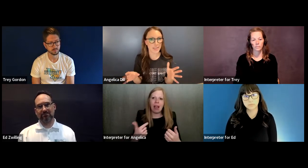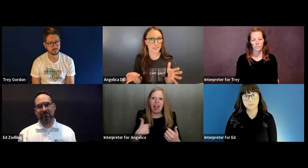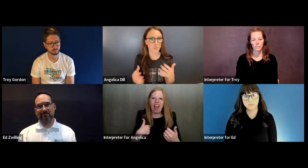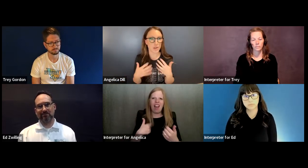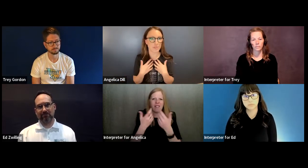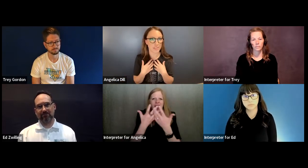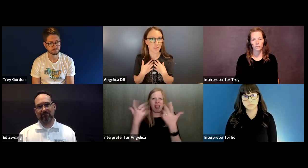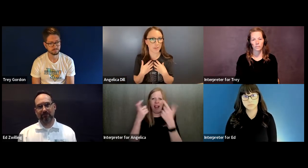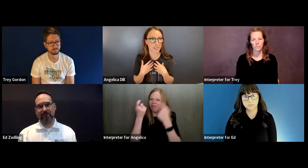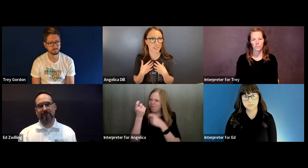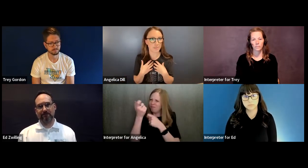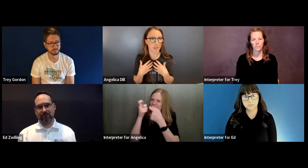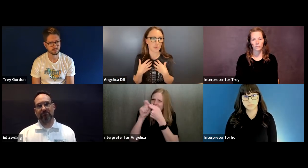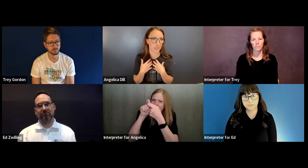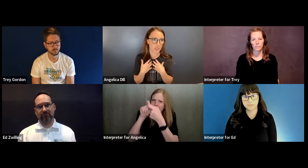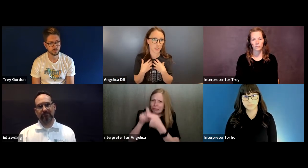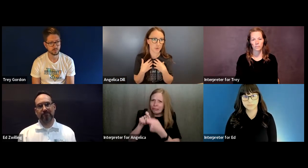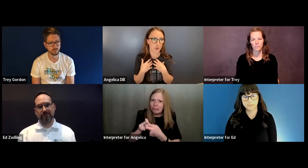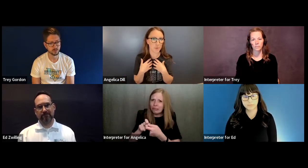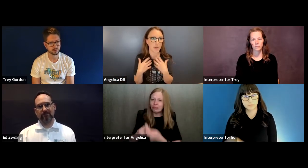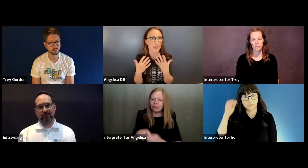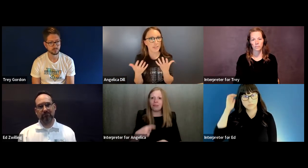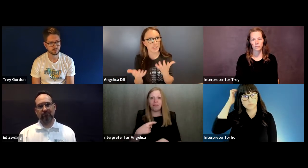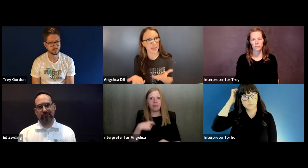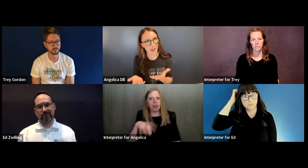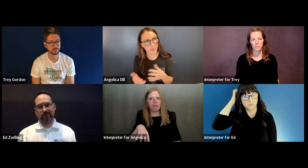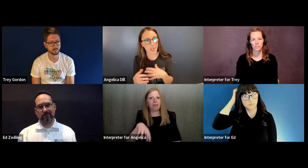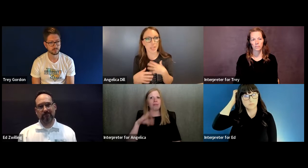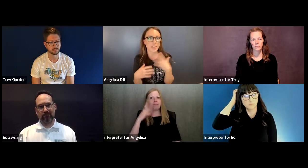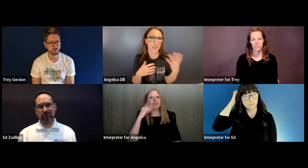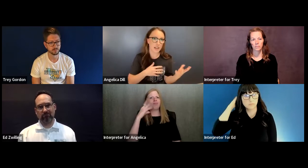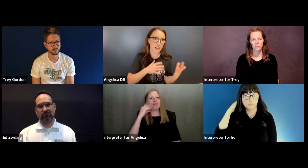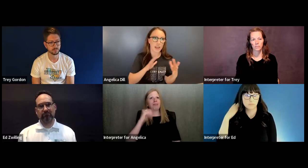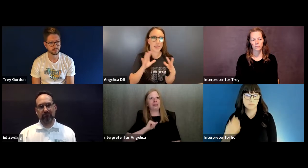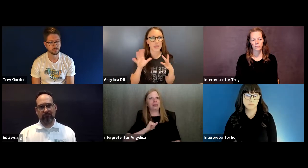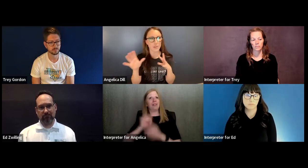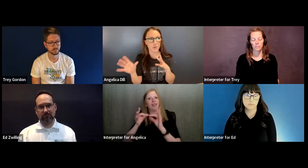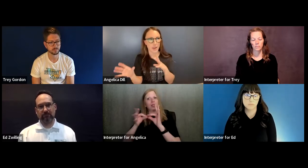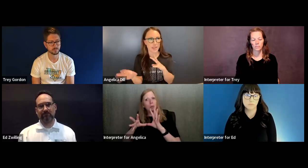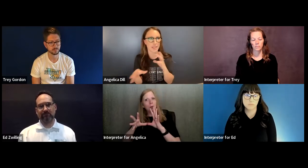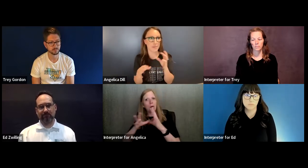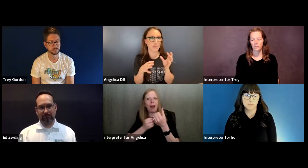as what i've discovered as not only an interpreter but an advocate and an ally you know as i'm